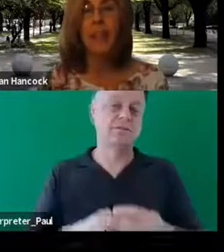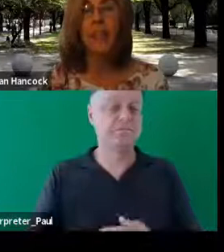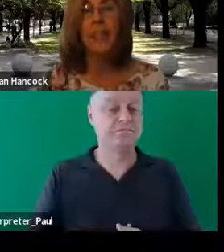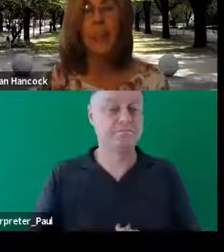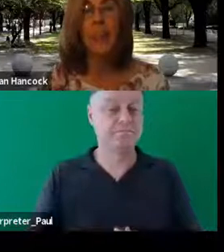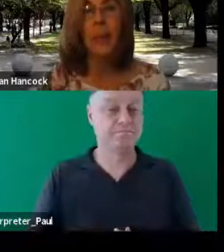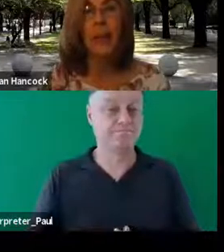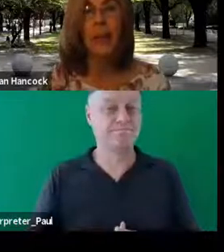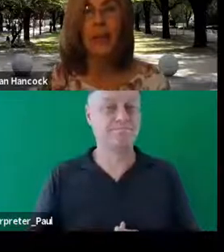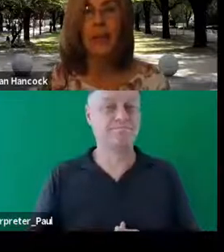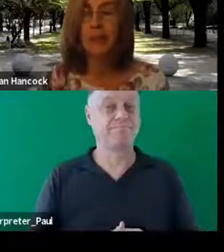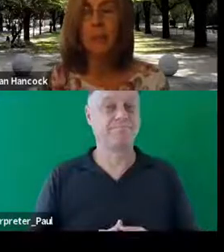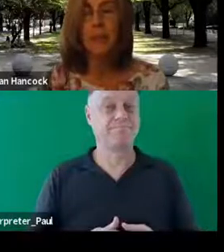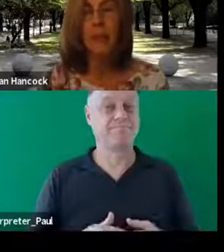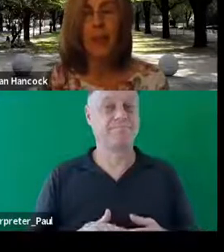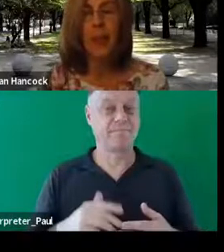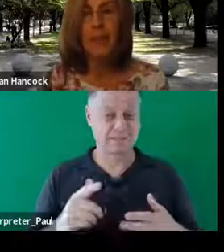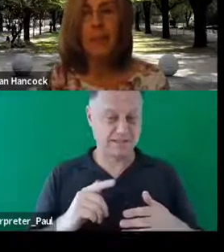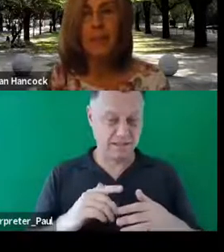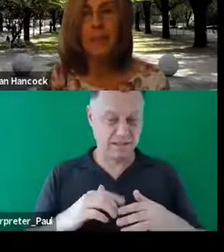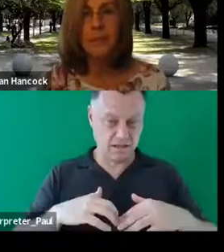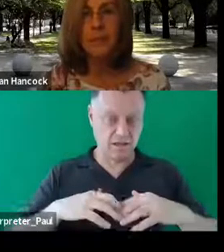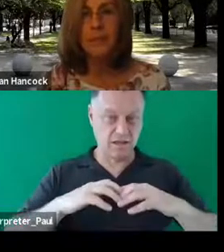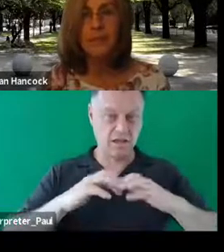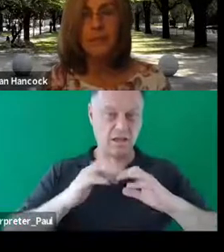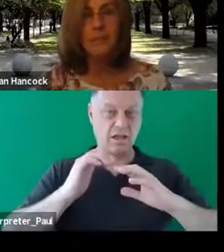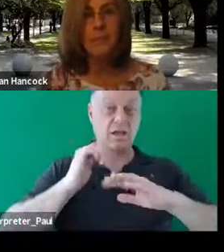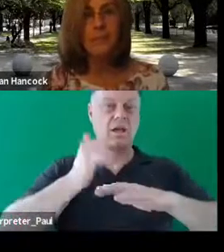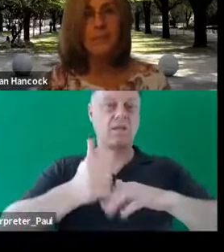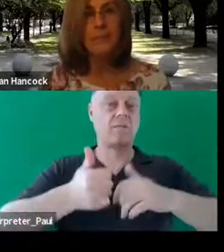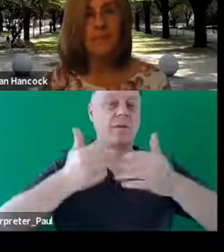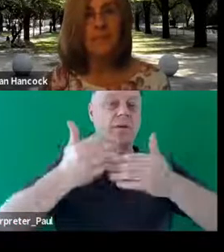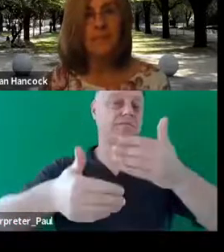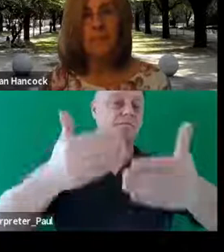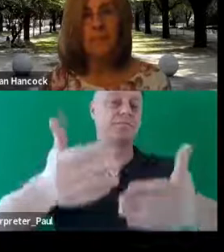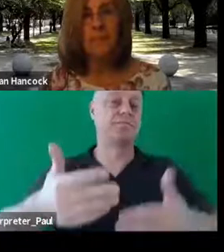a transitional way and then can build from there. DEBBIE: Yep. Thank you. Jasmine, do you want